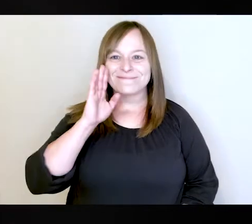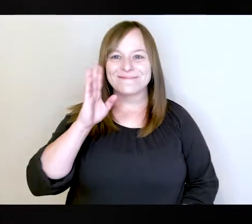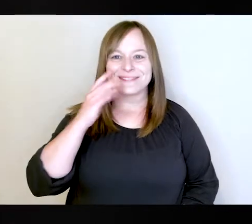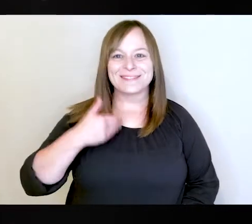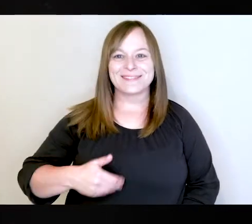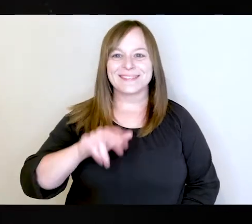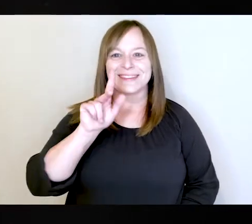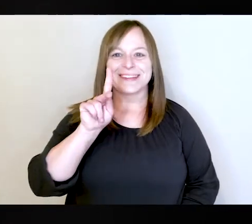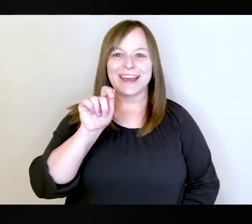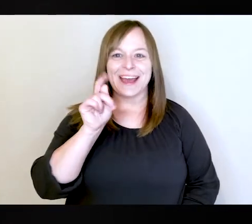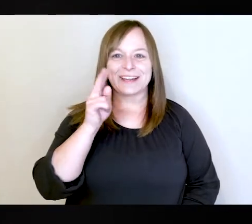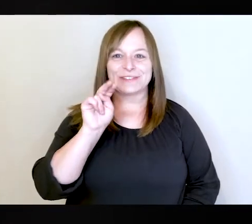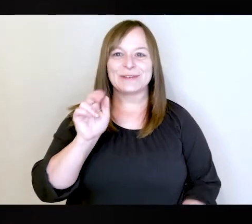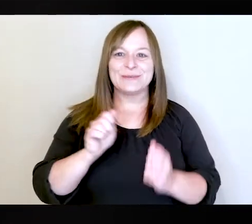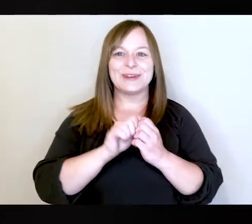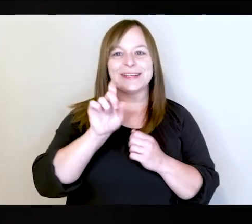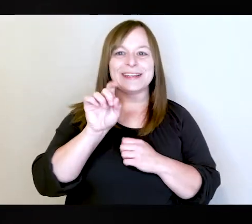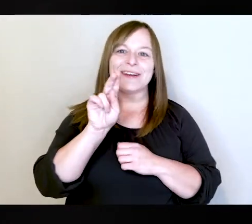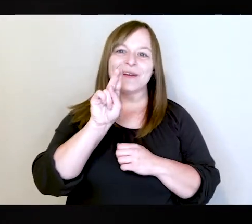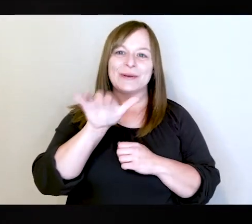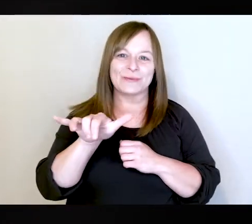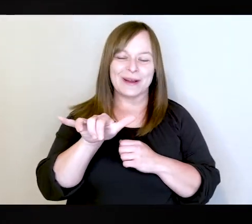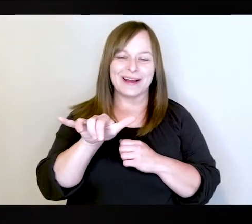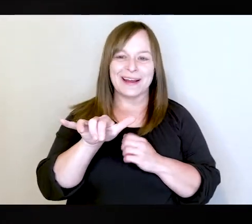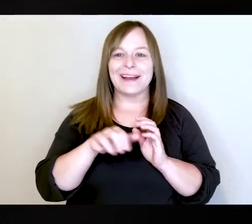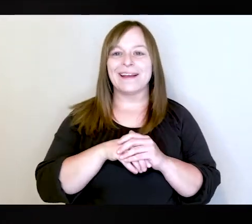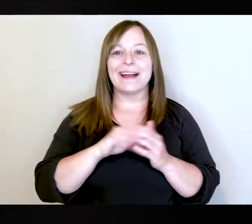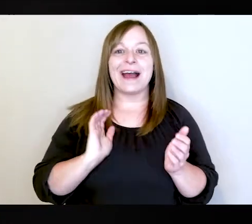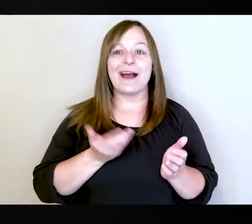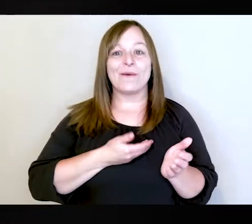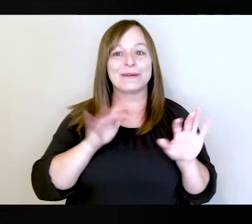K: This is Katrin with Disability Rights New York. Welcome to our podcast